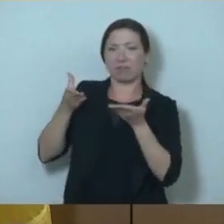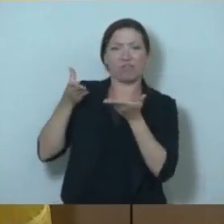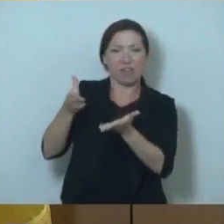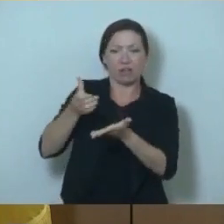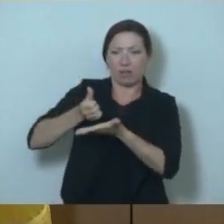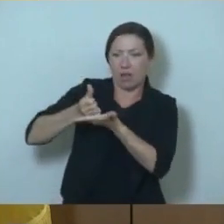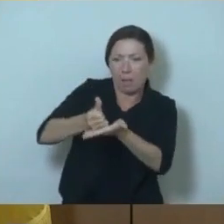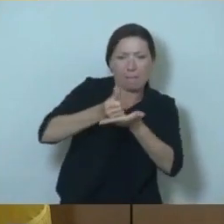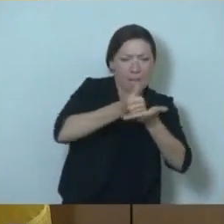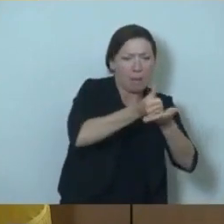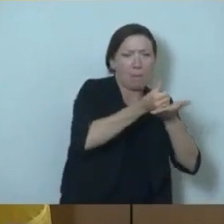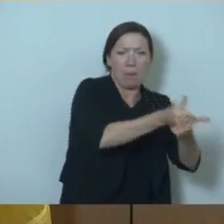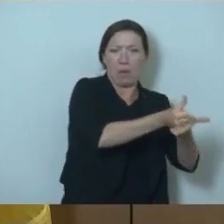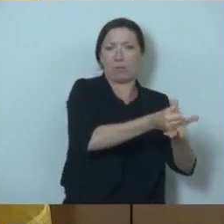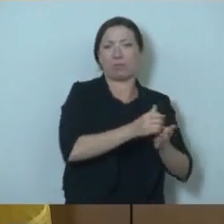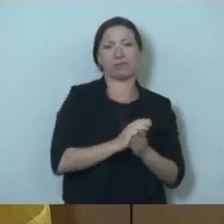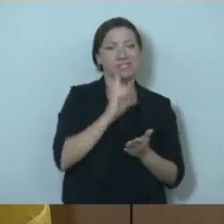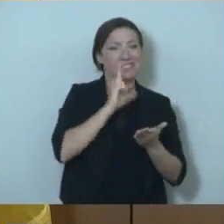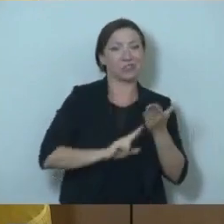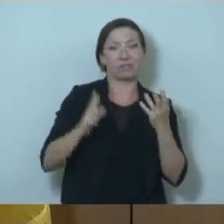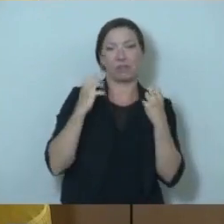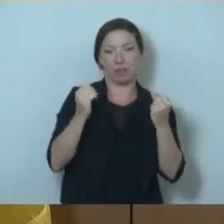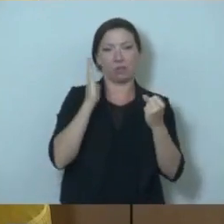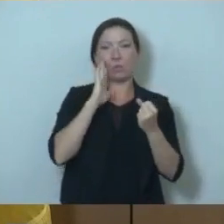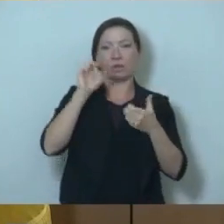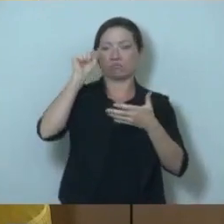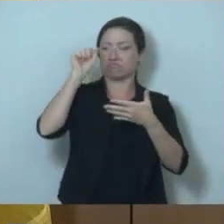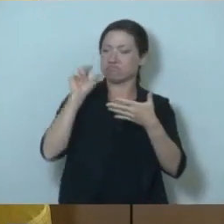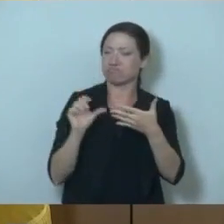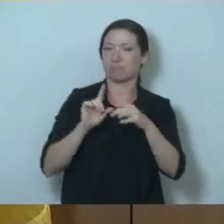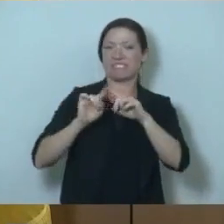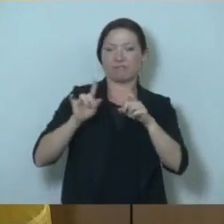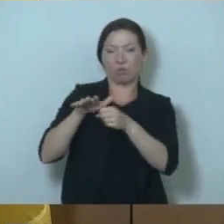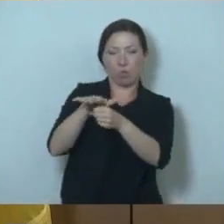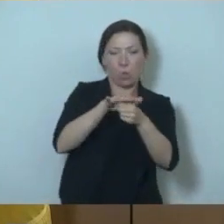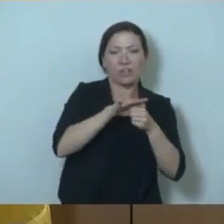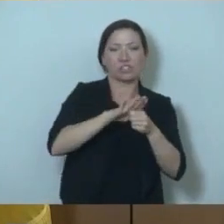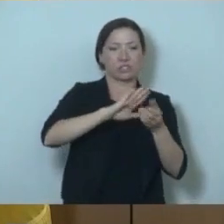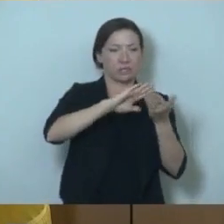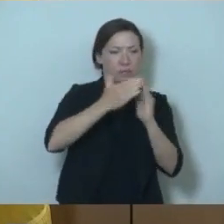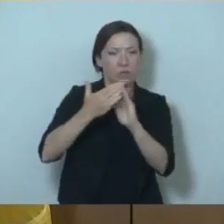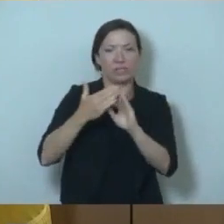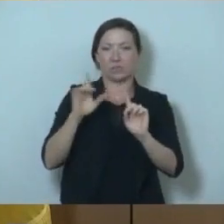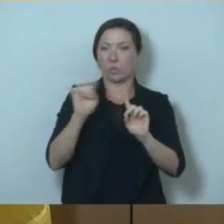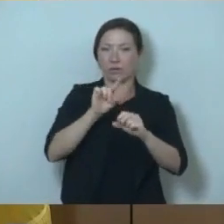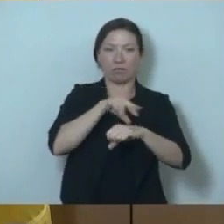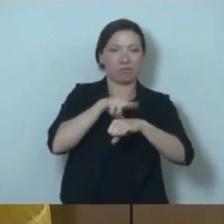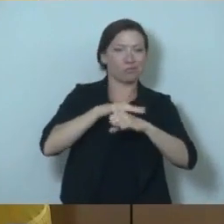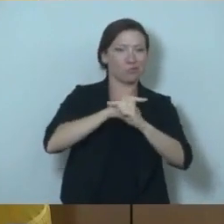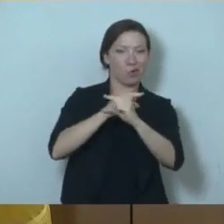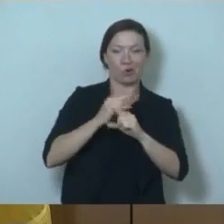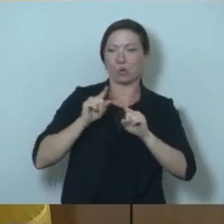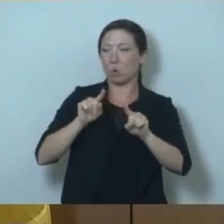WITHIN YOU REMEMBER THAT THE SECRETARY OF SELF BY THE MULTIPLE EFFORTS AND THE SITES AND CHON THAT IS WE ARE IN.